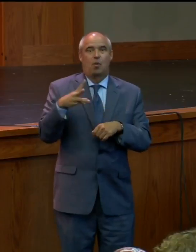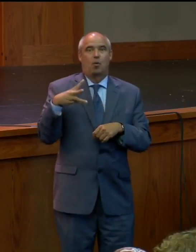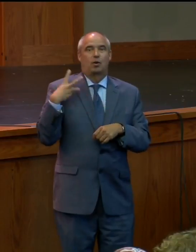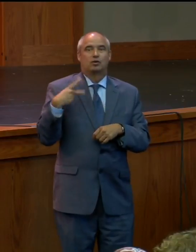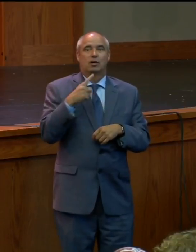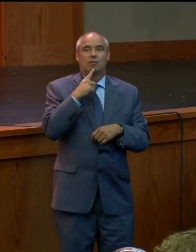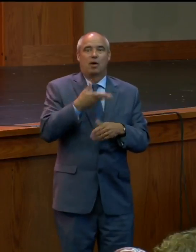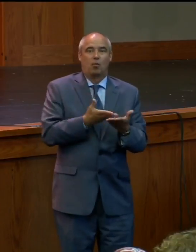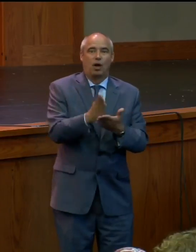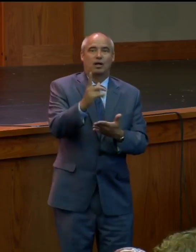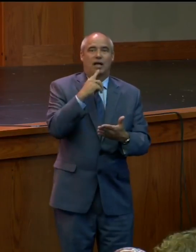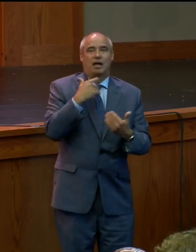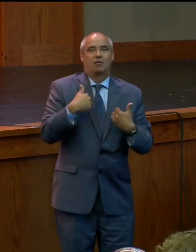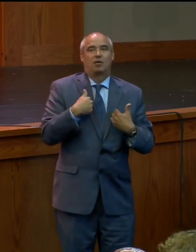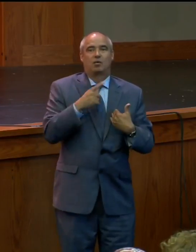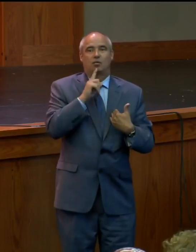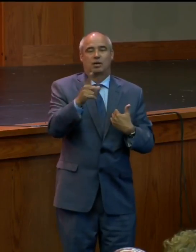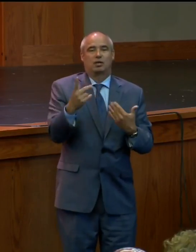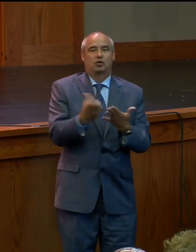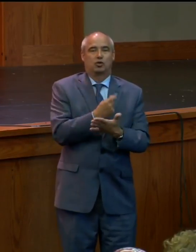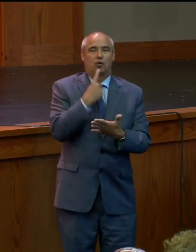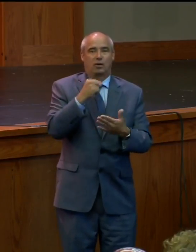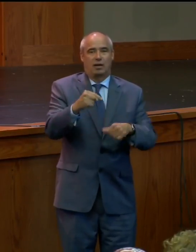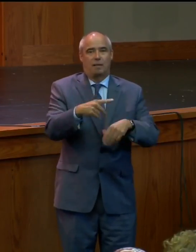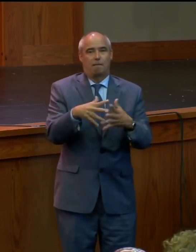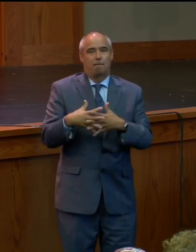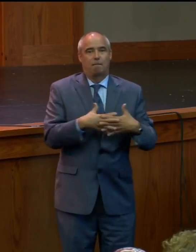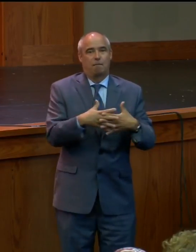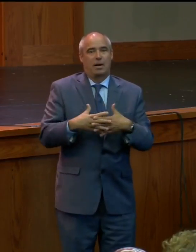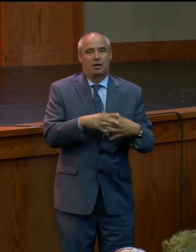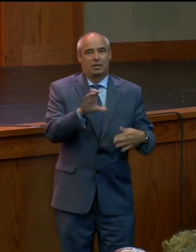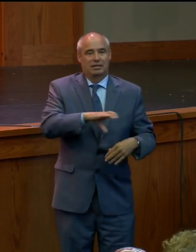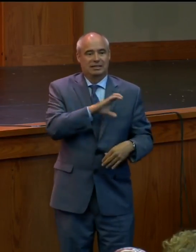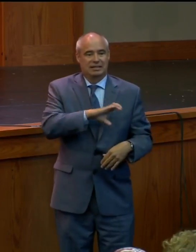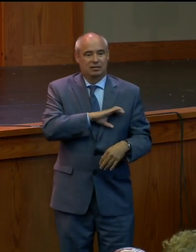HAVE THE RIGHTS THEY SO RIGHTLY DESERVE AS AMERICAN CITIZENS.